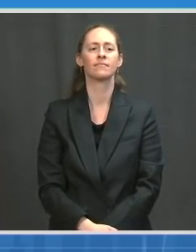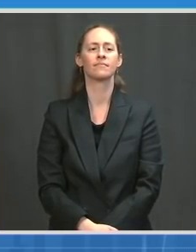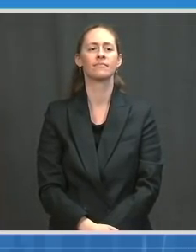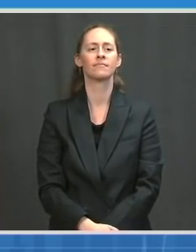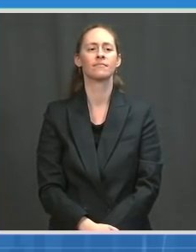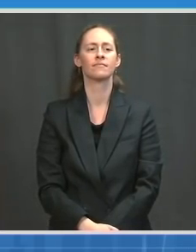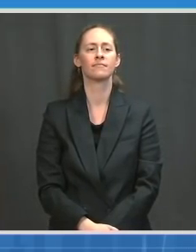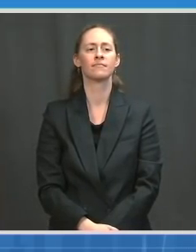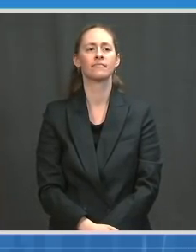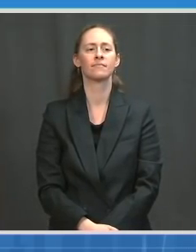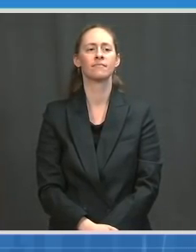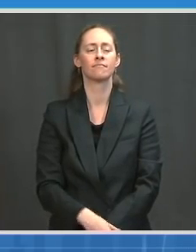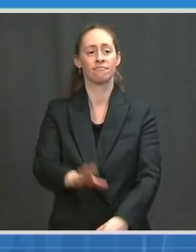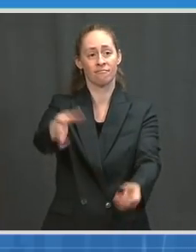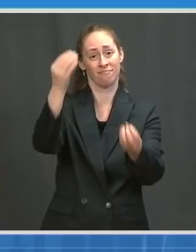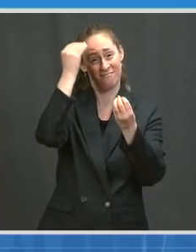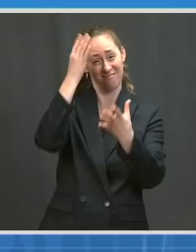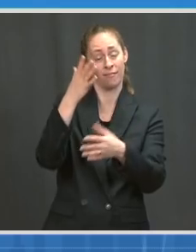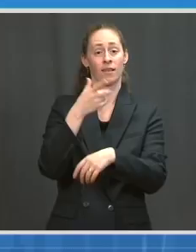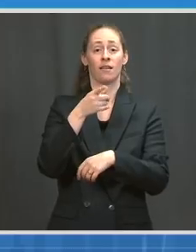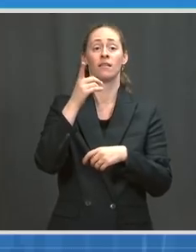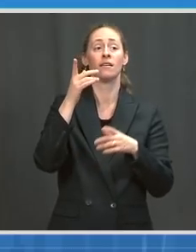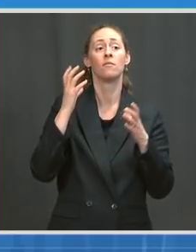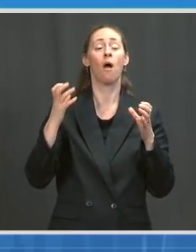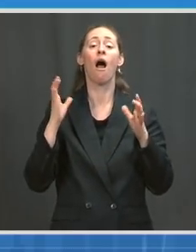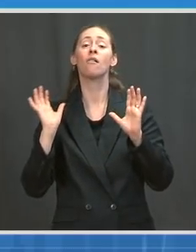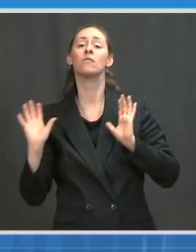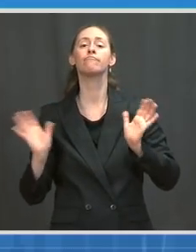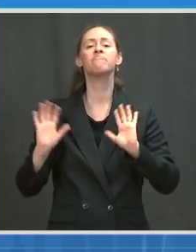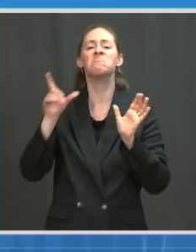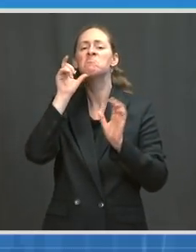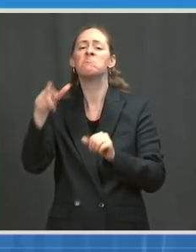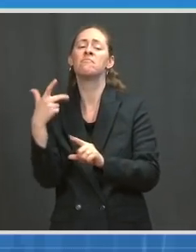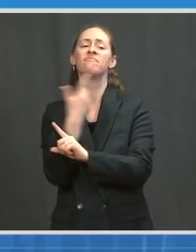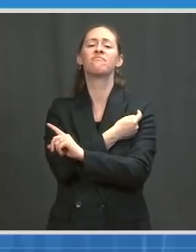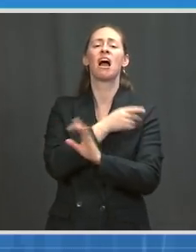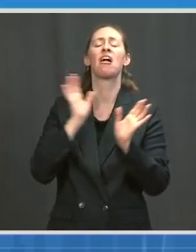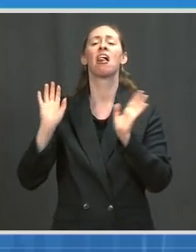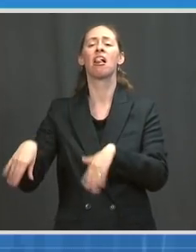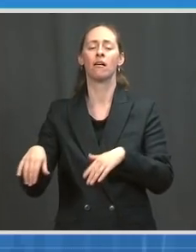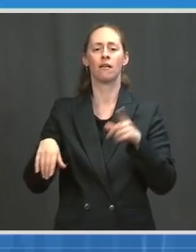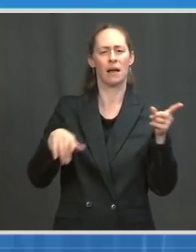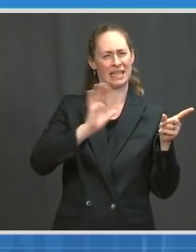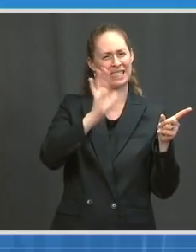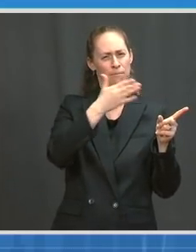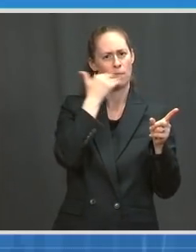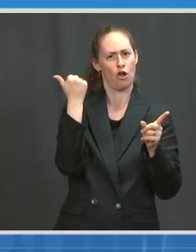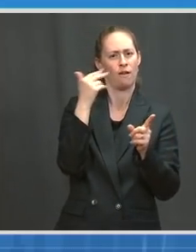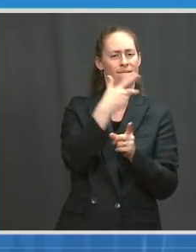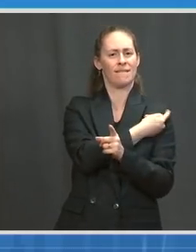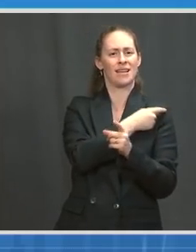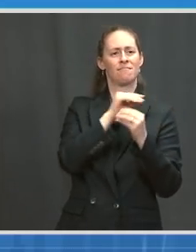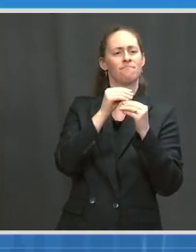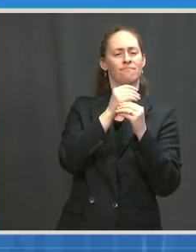Next slide. This is not a new concept. On the left, there is a paper that I actually wrote about,